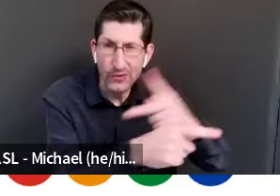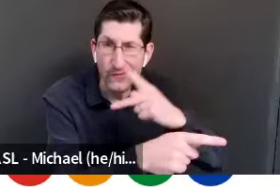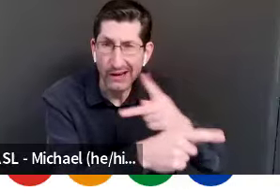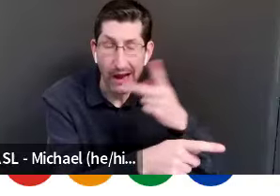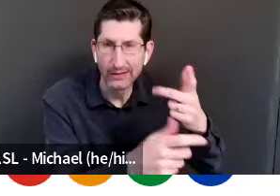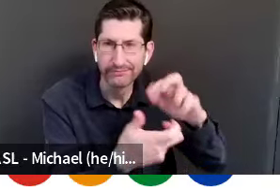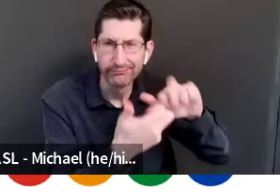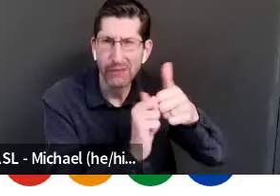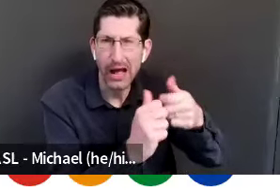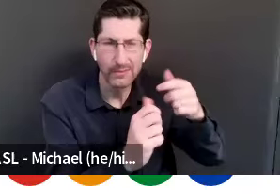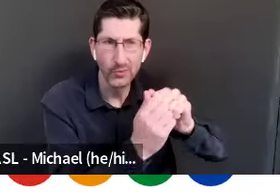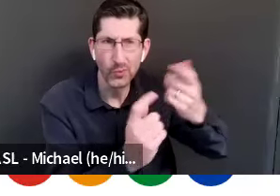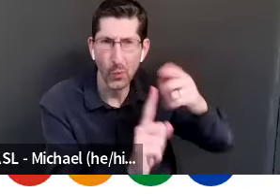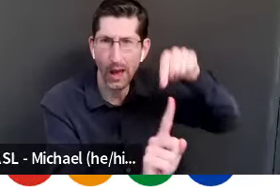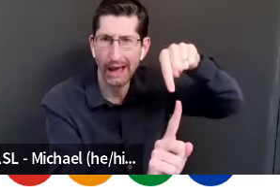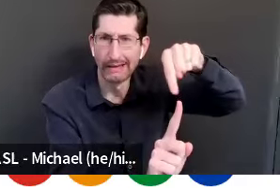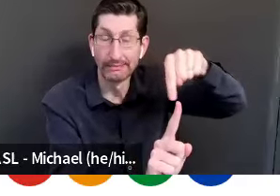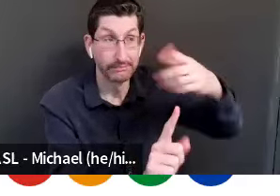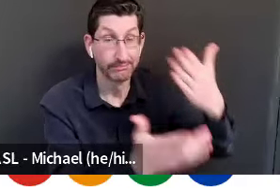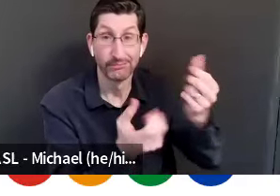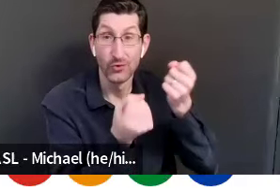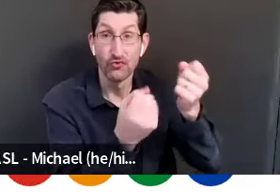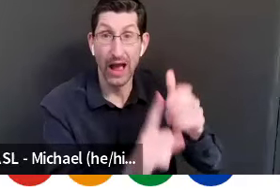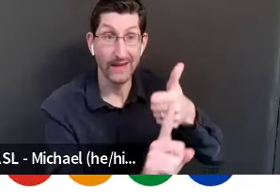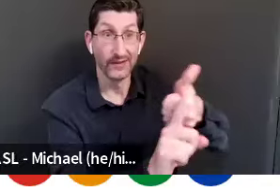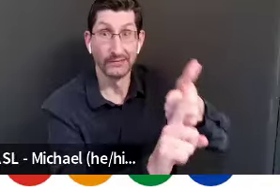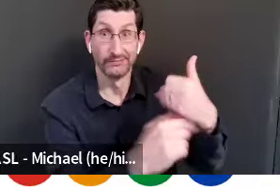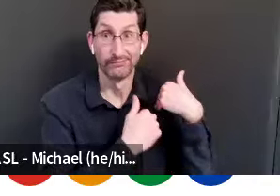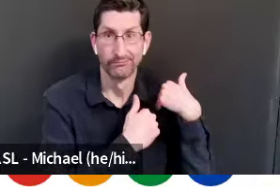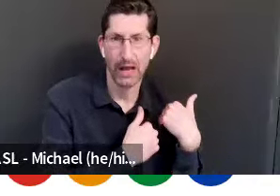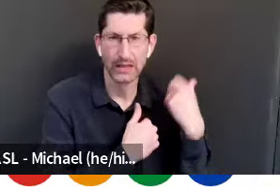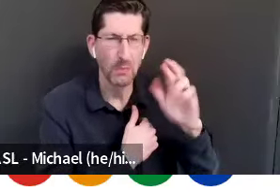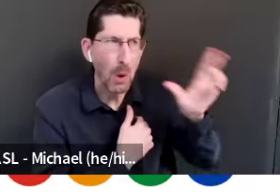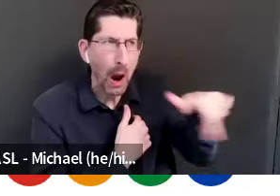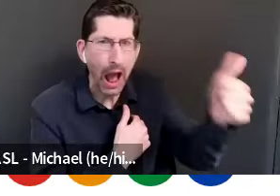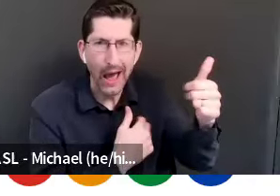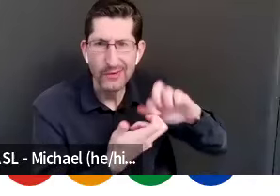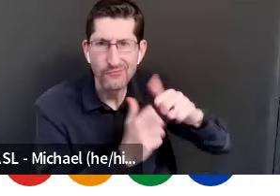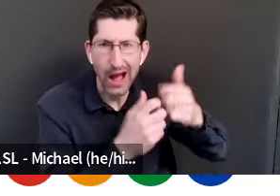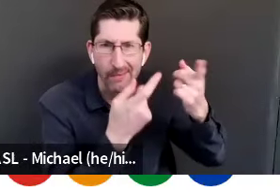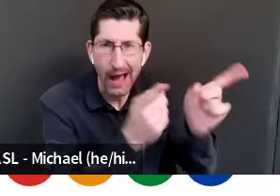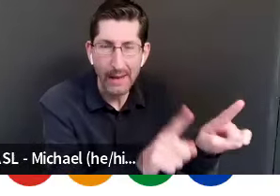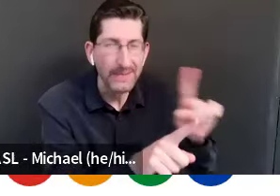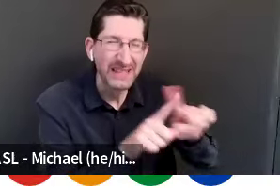LEAST LOOKING INTO THEM, UNDERSTANDING THEM AND UNDERSTANDING WHETHER THE CAUSE IS THE DRIVER OR SOMETHING ELSE THAT